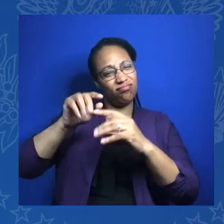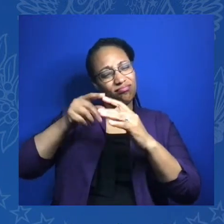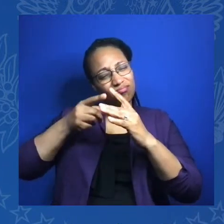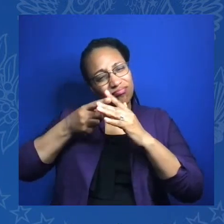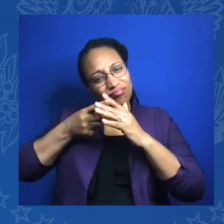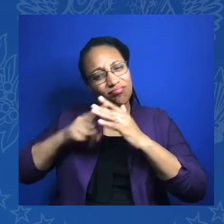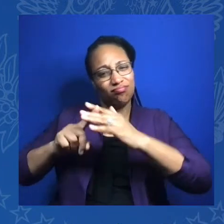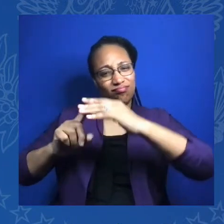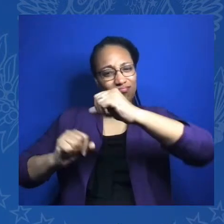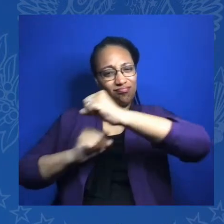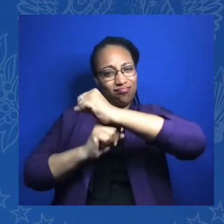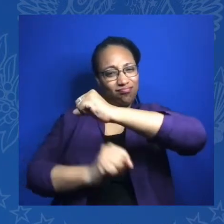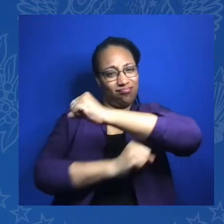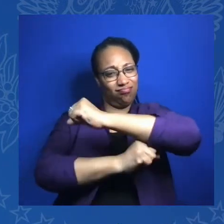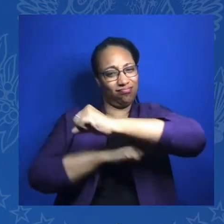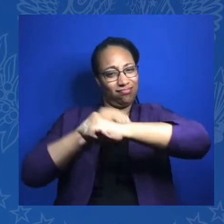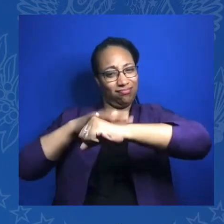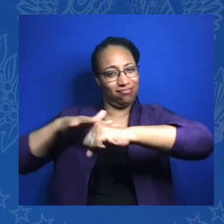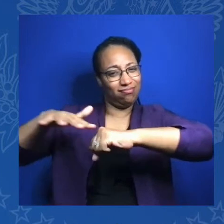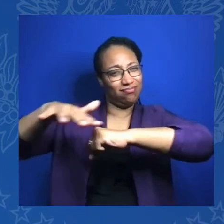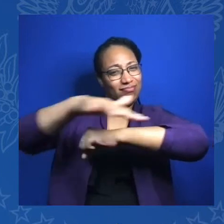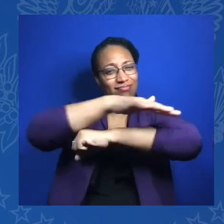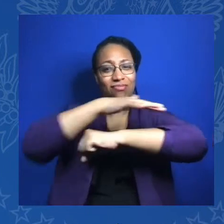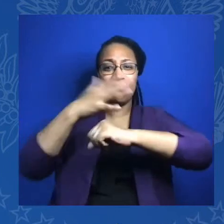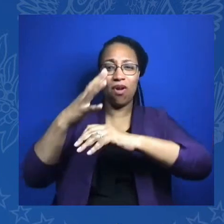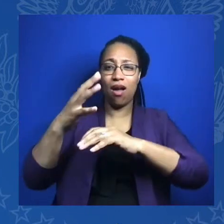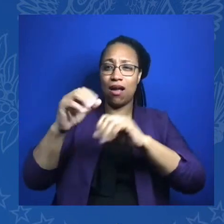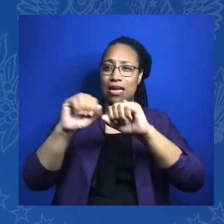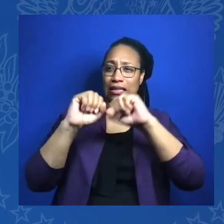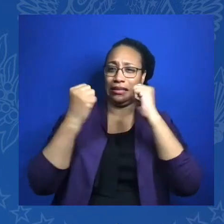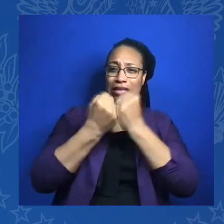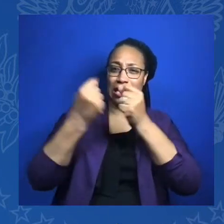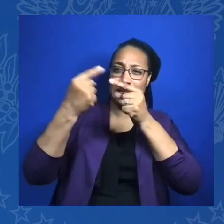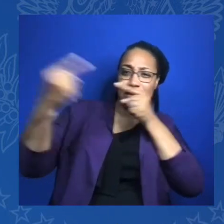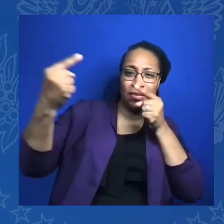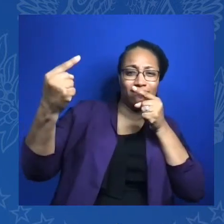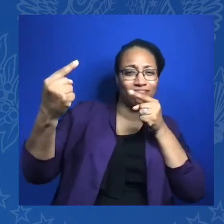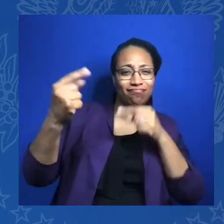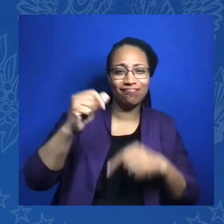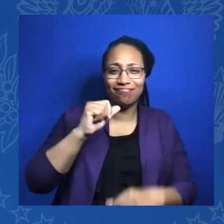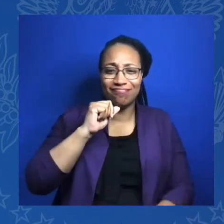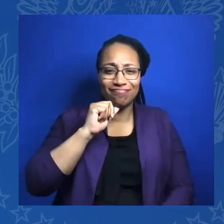Thomas Jefferson wrote -- you all know this quote.